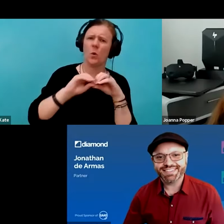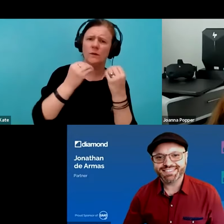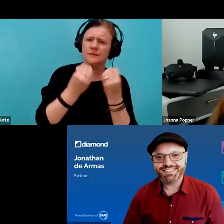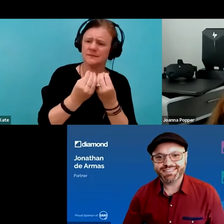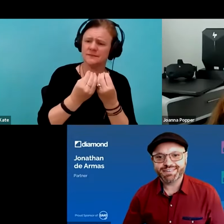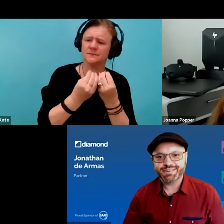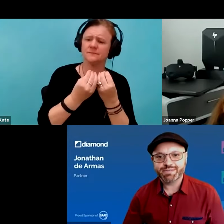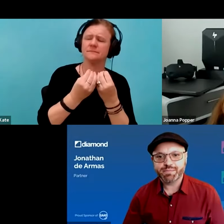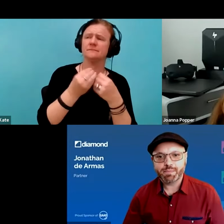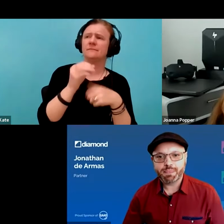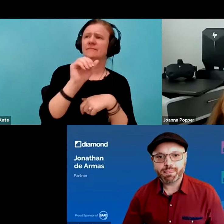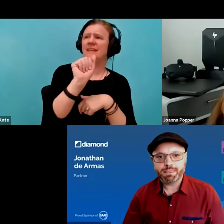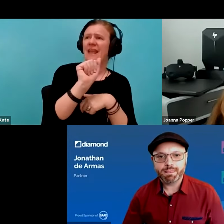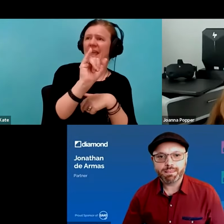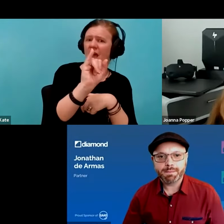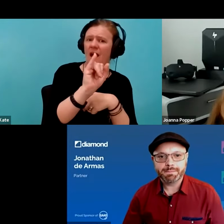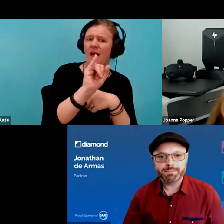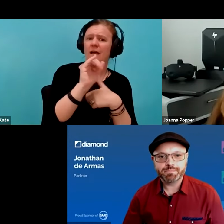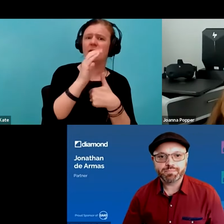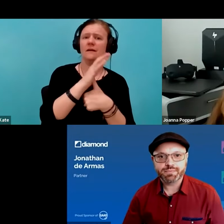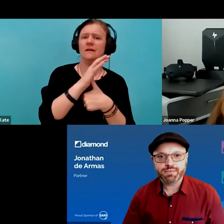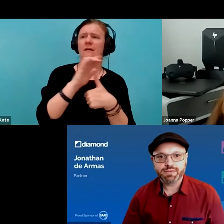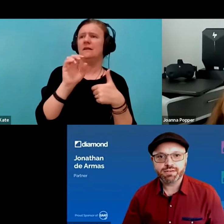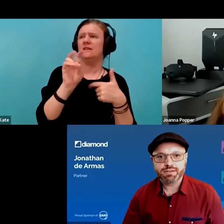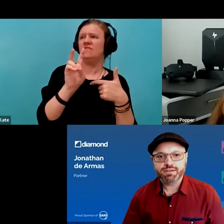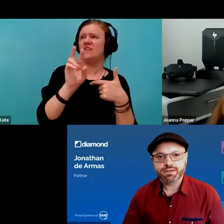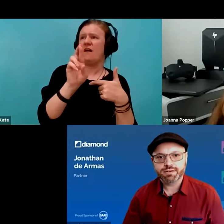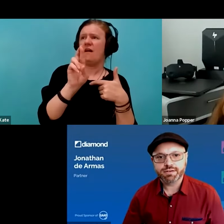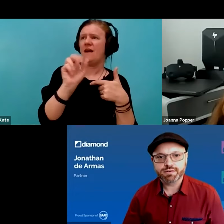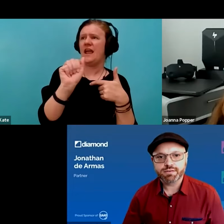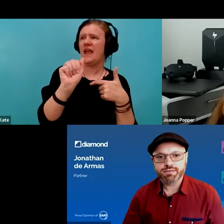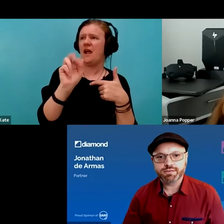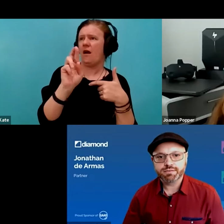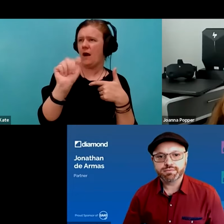a AI XR there's, I mean, there's, there's, quite there's few that